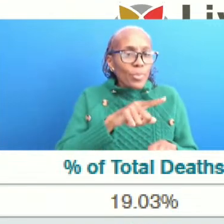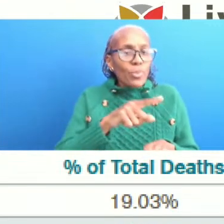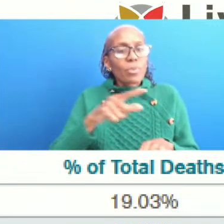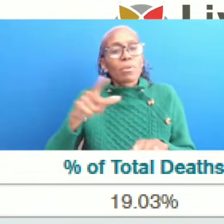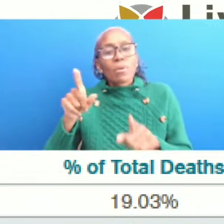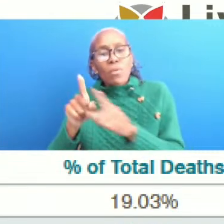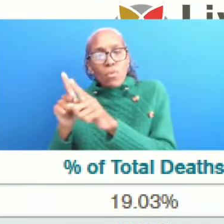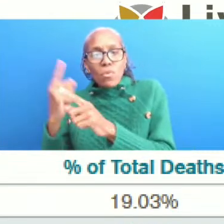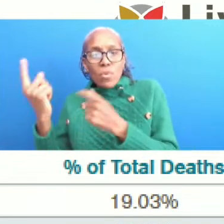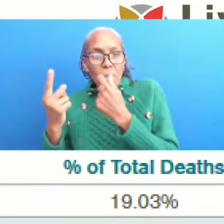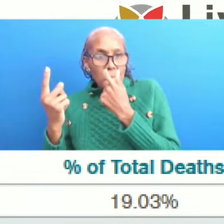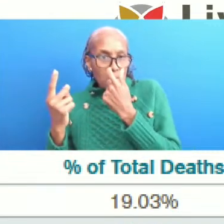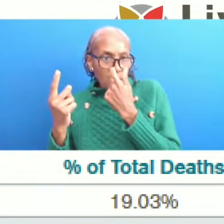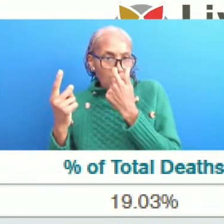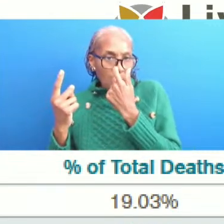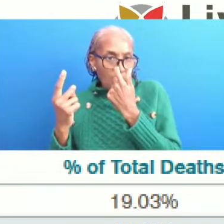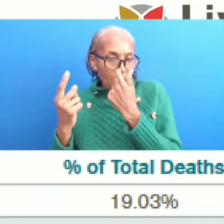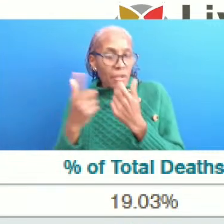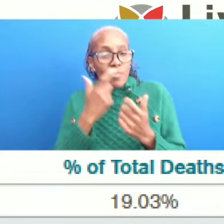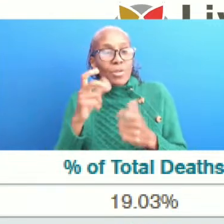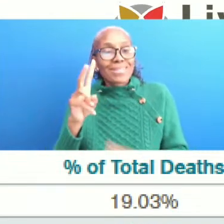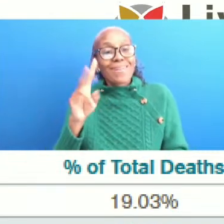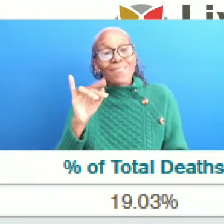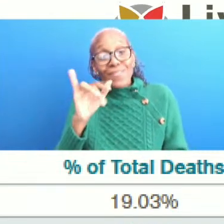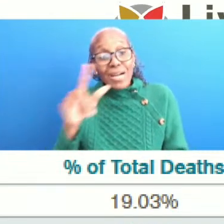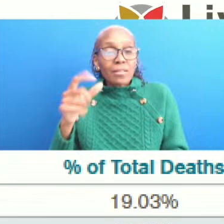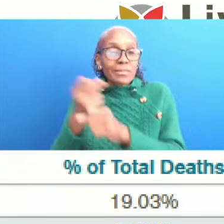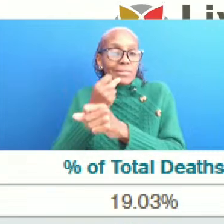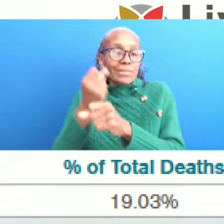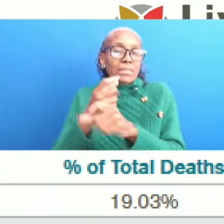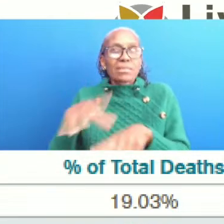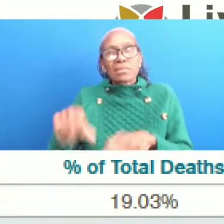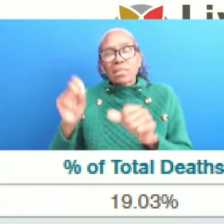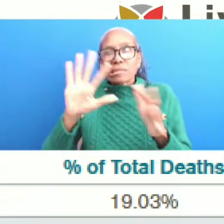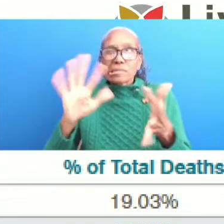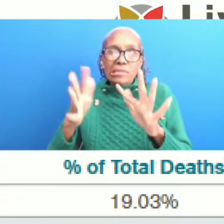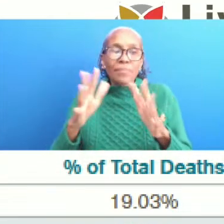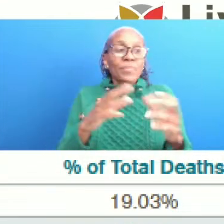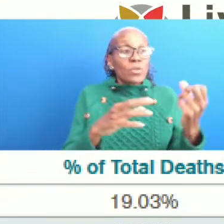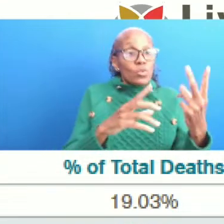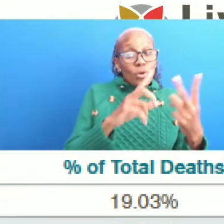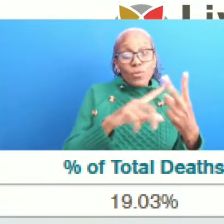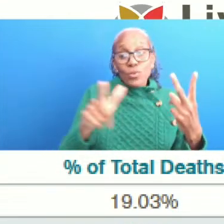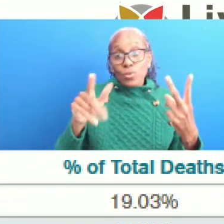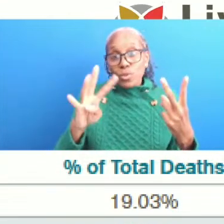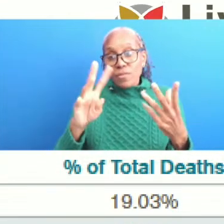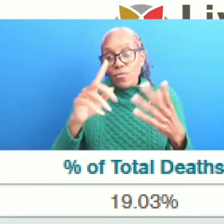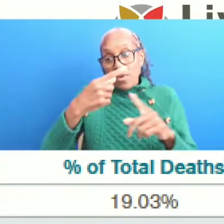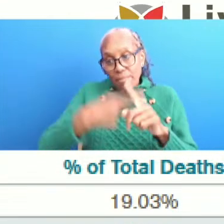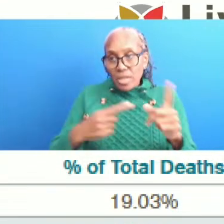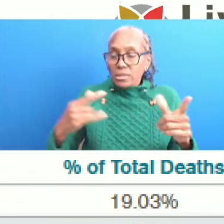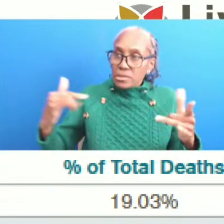CHANGING DATES AND EVEN THIS